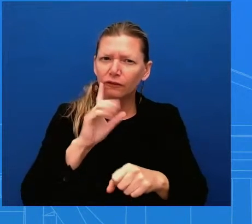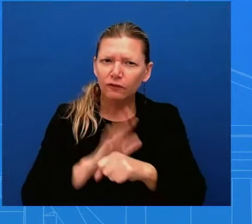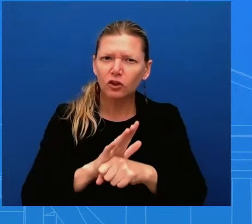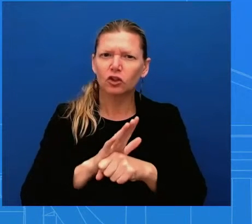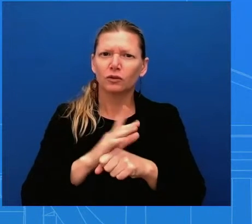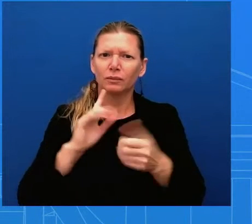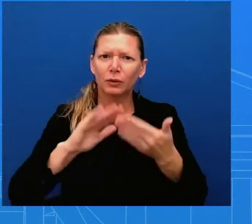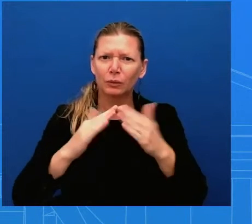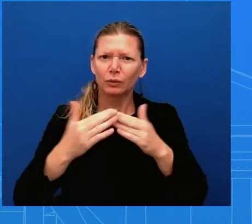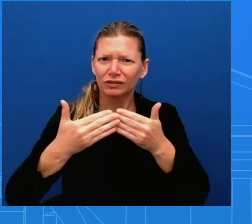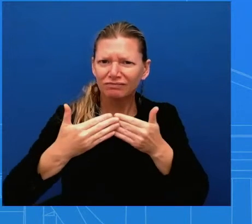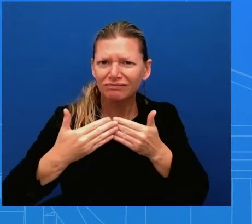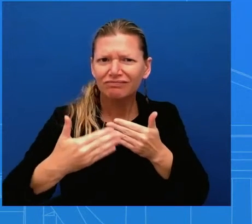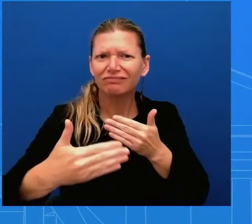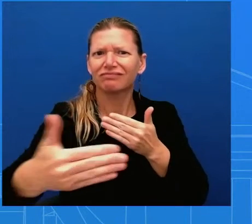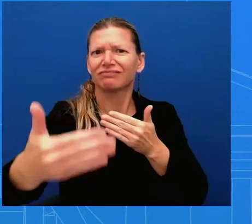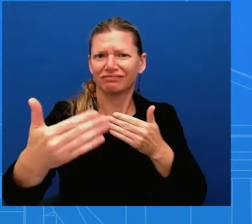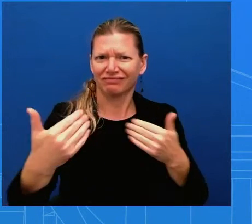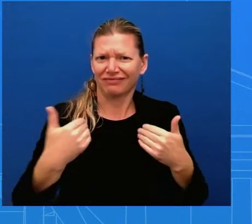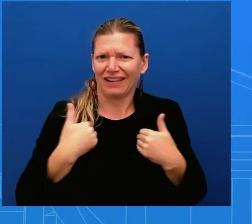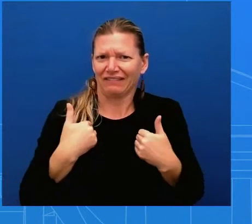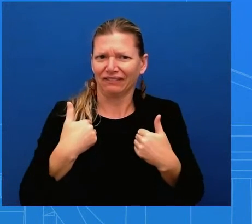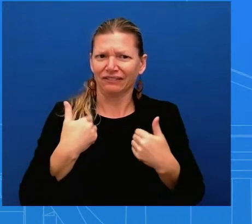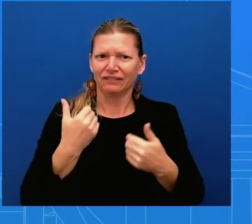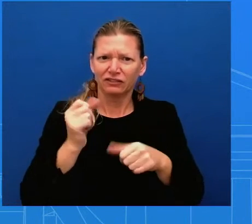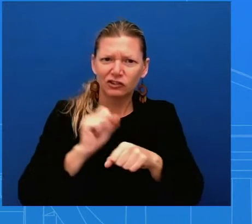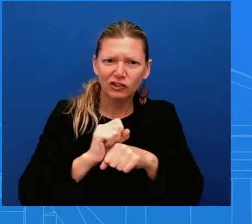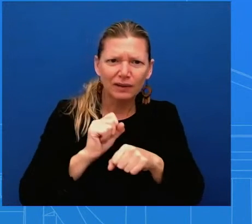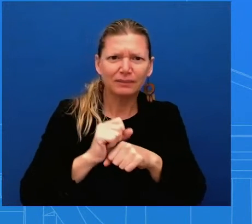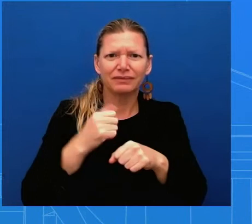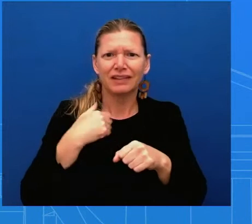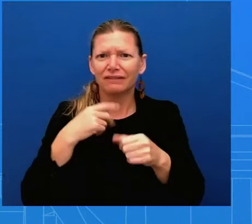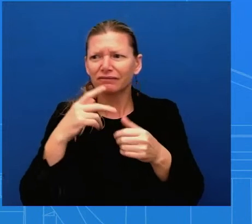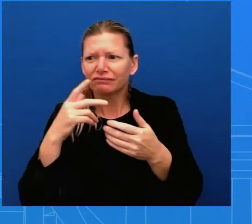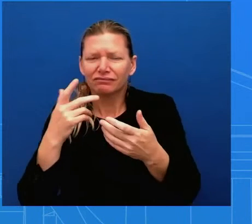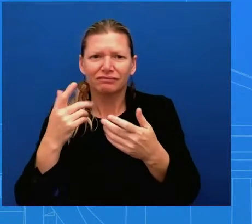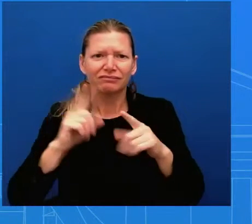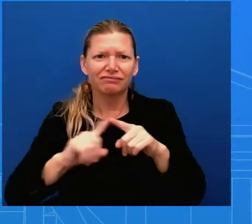and delivered over $450 billion from the Infrastructure Law.